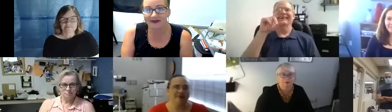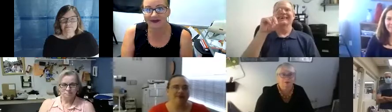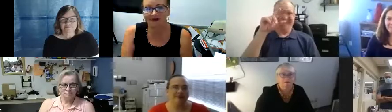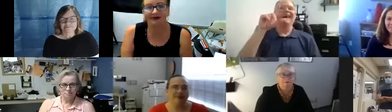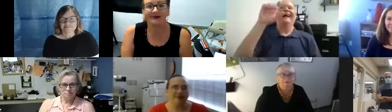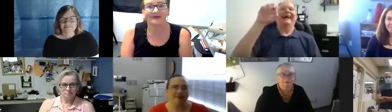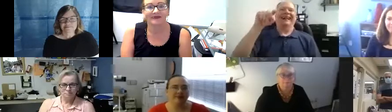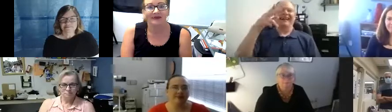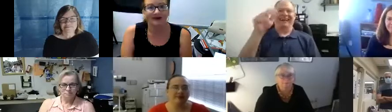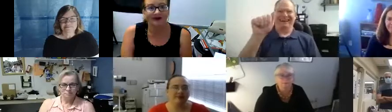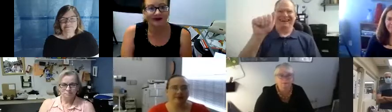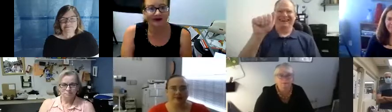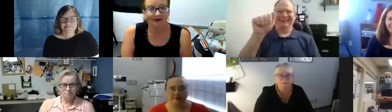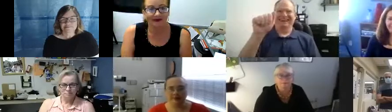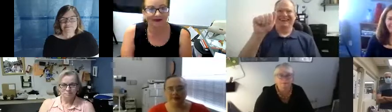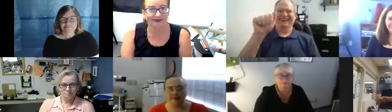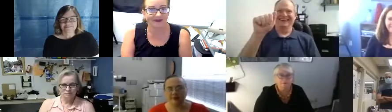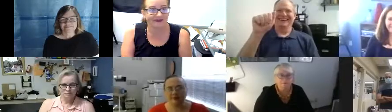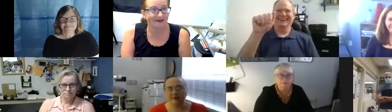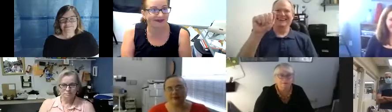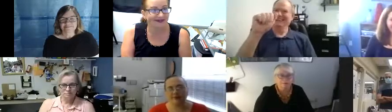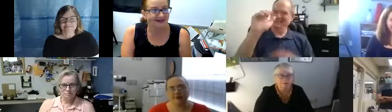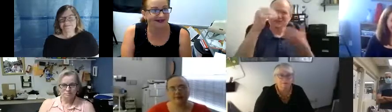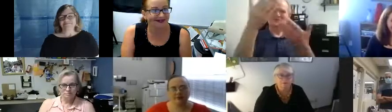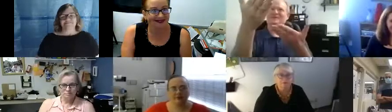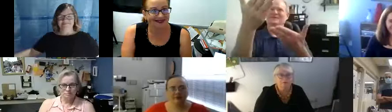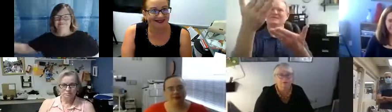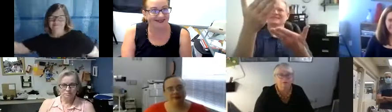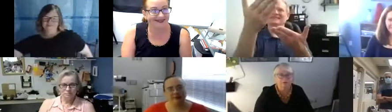Tom: Letha, go ahead.